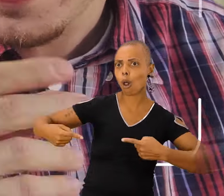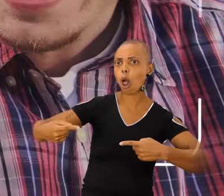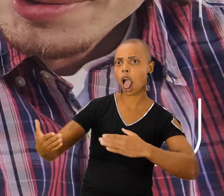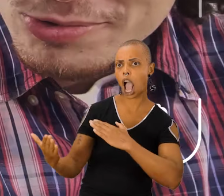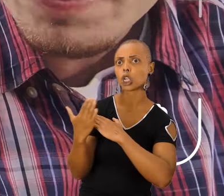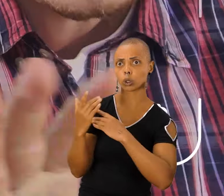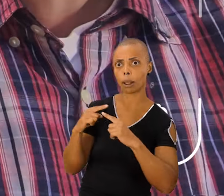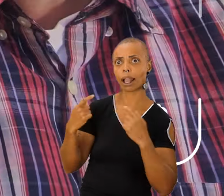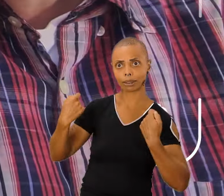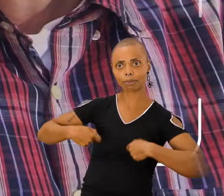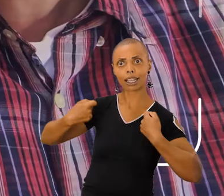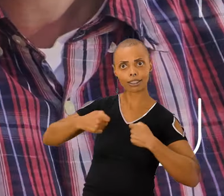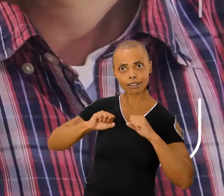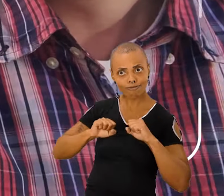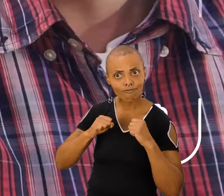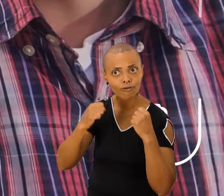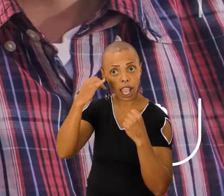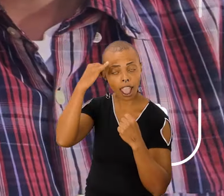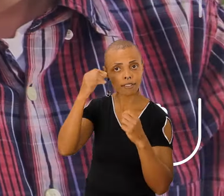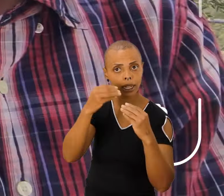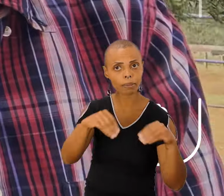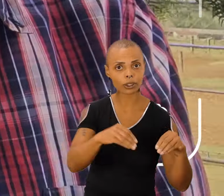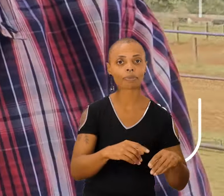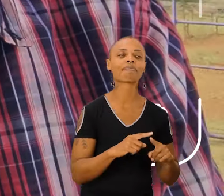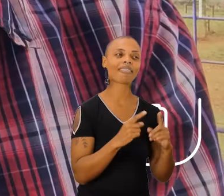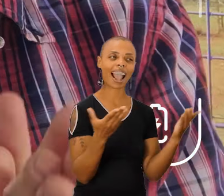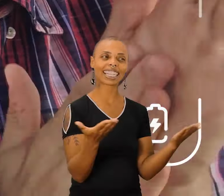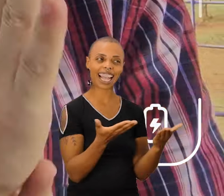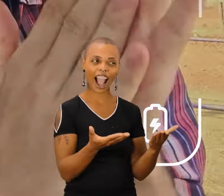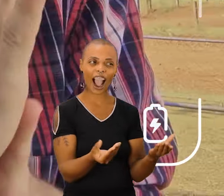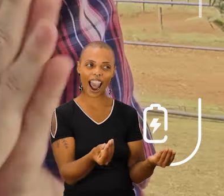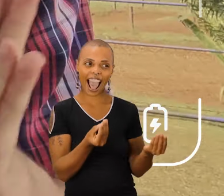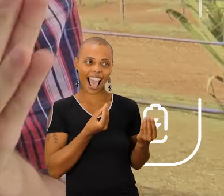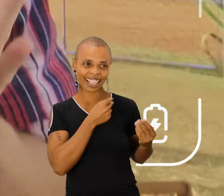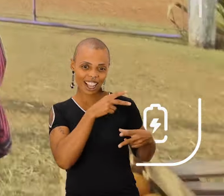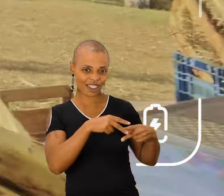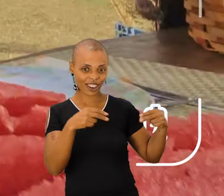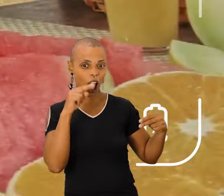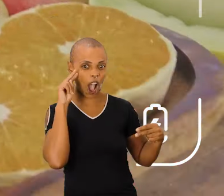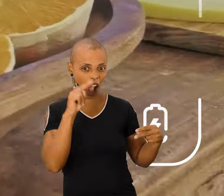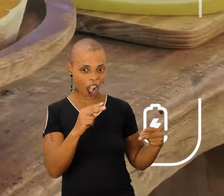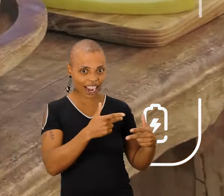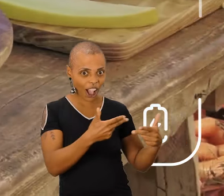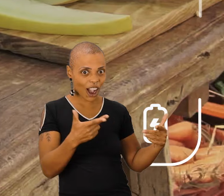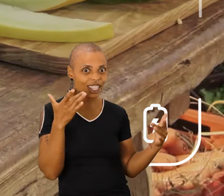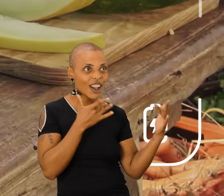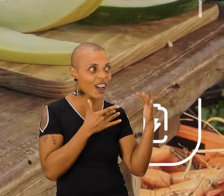Even with the help of machines, you have to work hard to avoid losses. [Dininha] Yes. But now comes the reward.